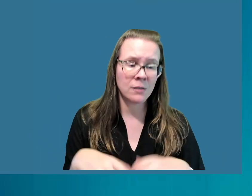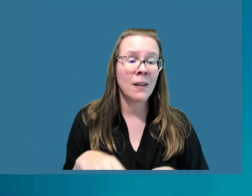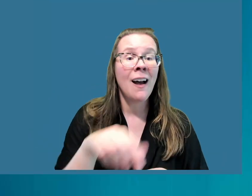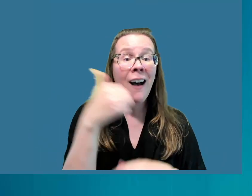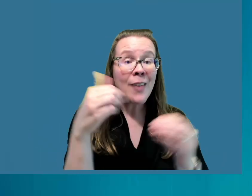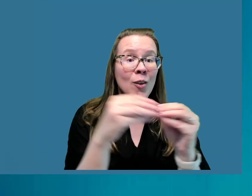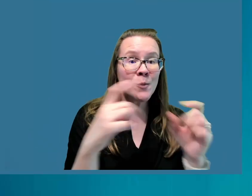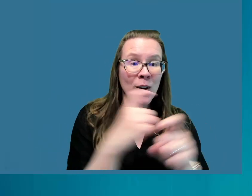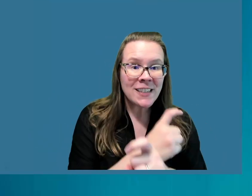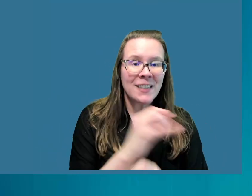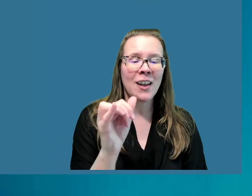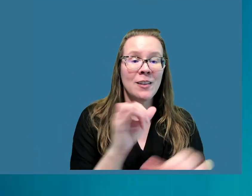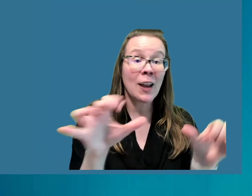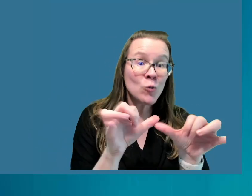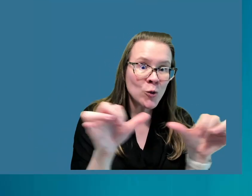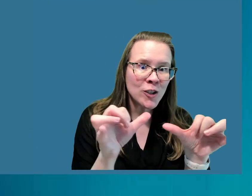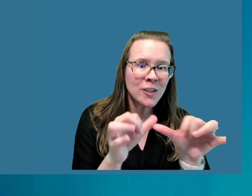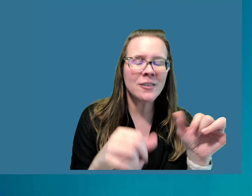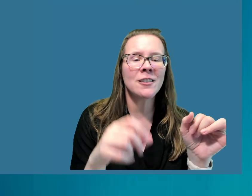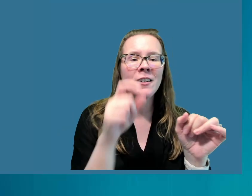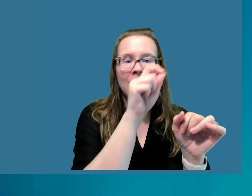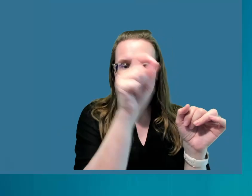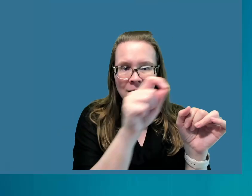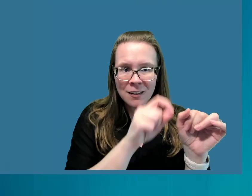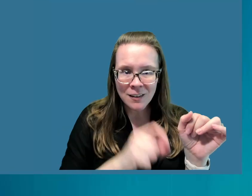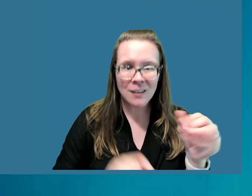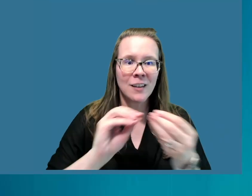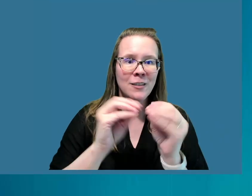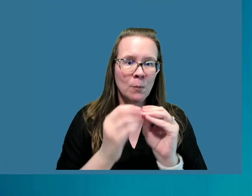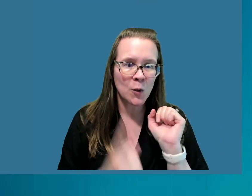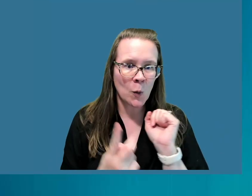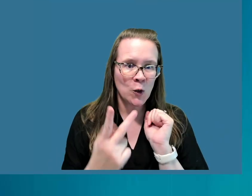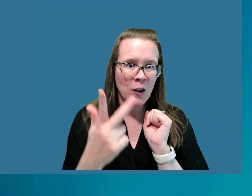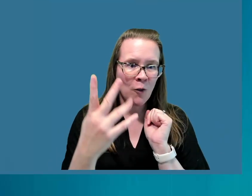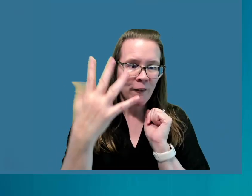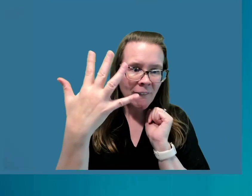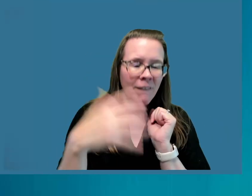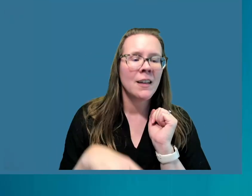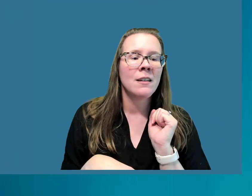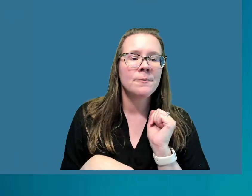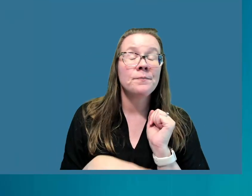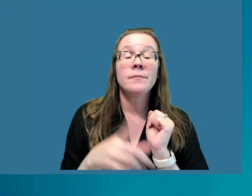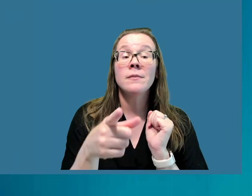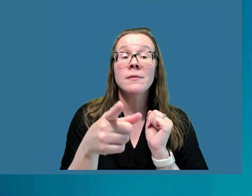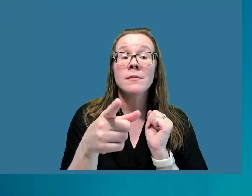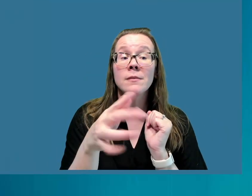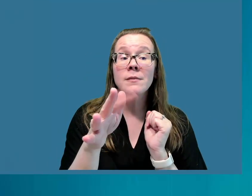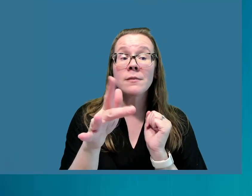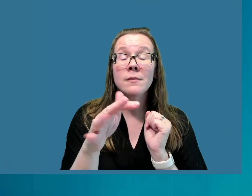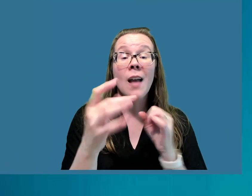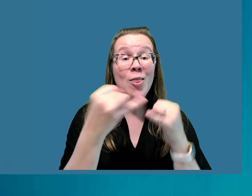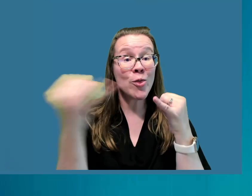have more details with the, um, line marks for the measurements and then the numbers.